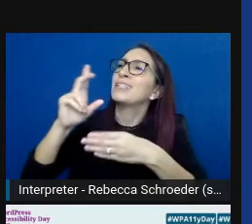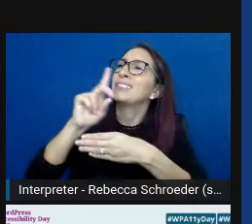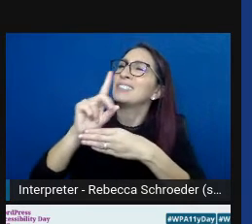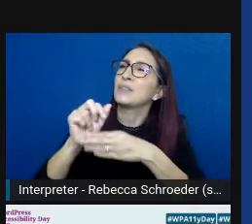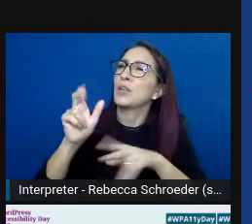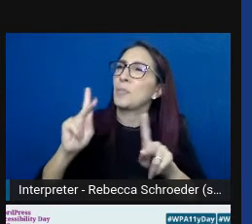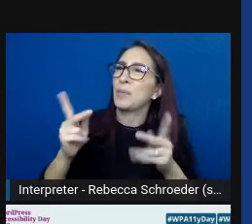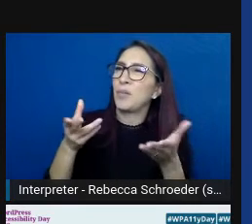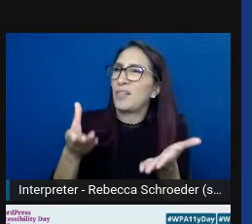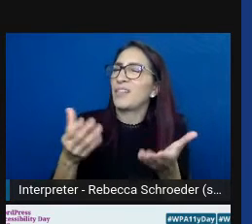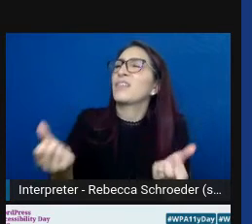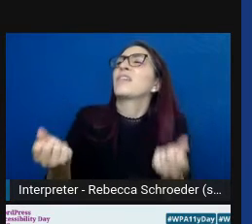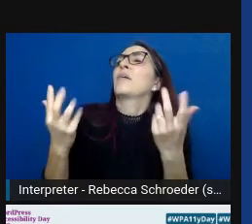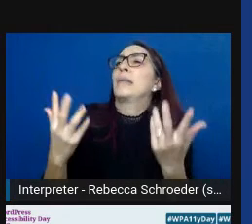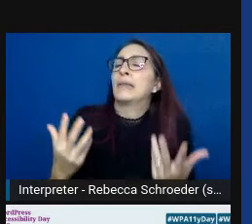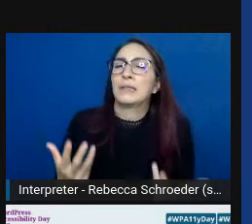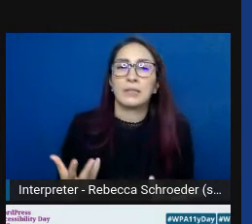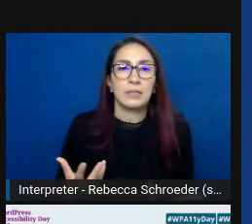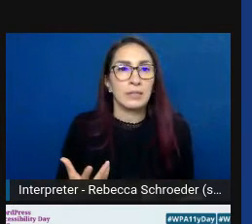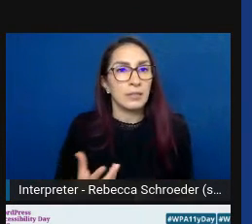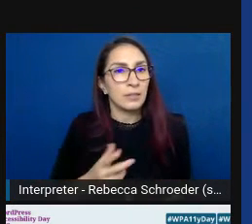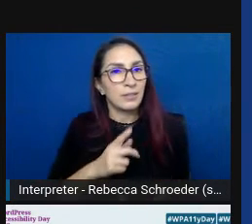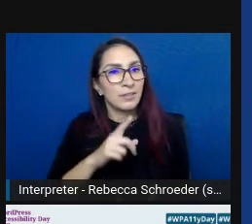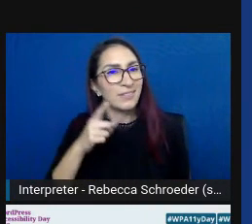I think the real question they want to ask is more like,